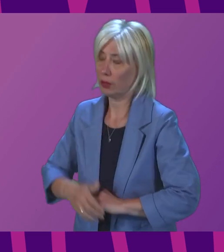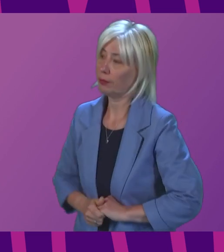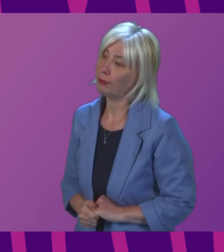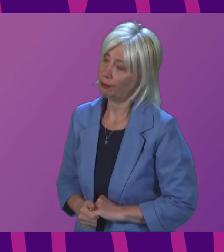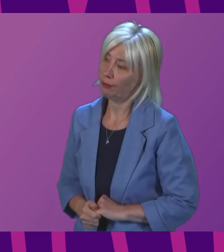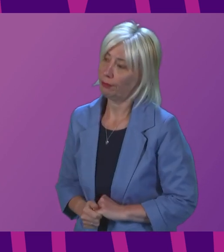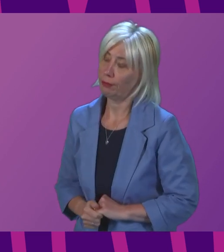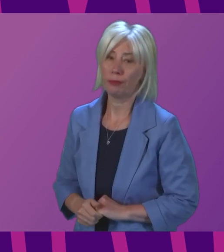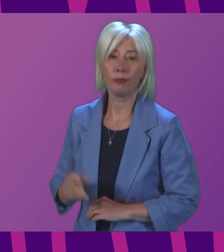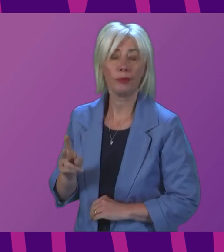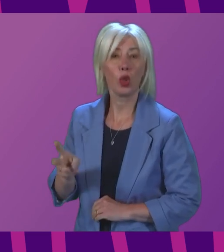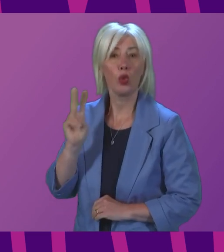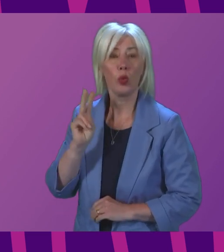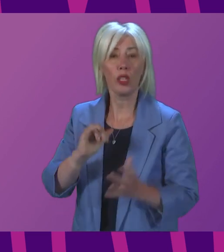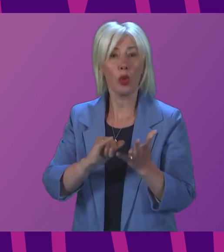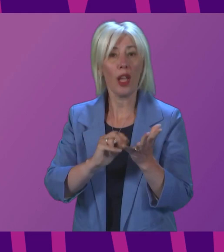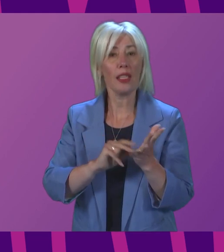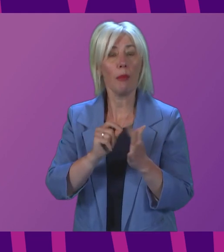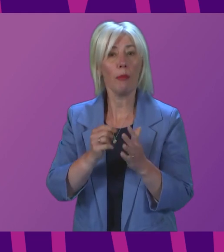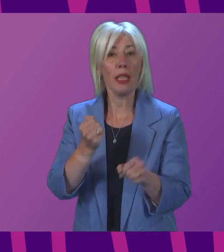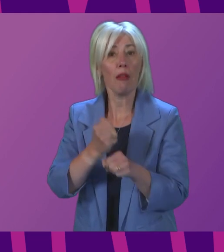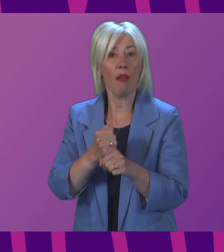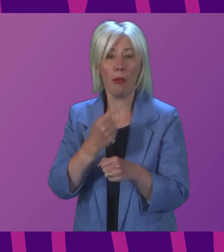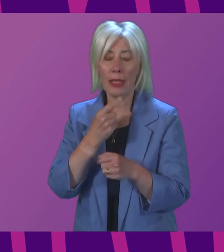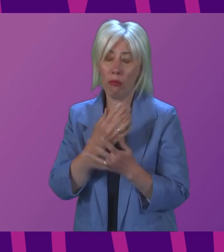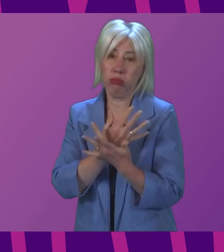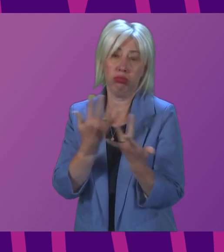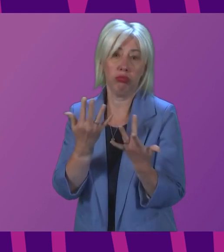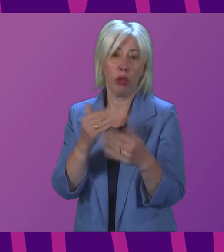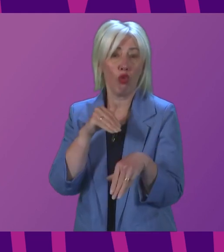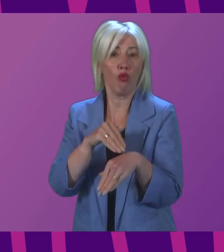weeks ago, the SNP Government admitted that hundreds of criminals had received the wrong